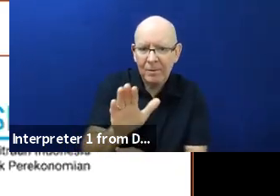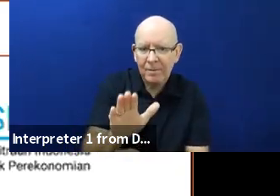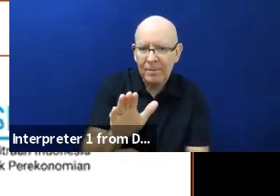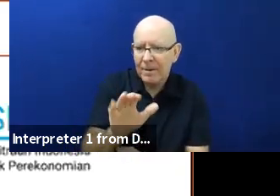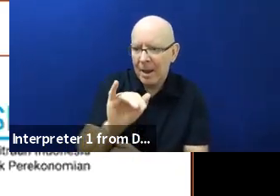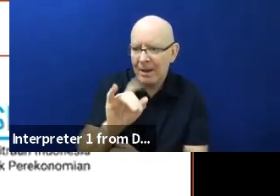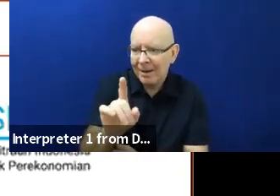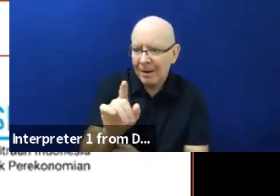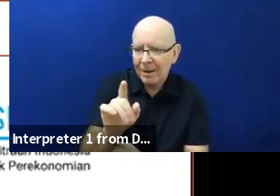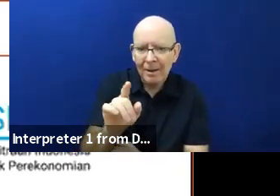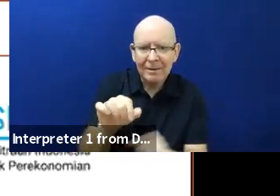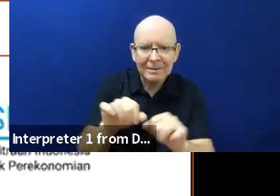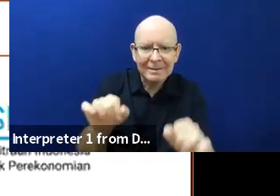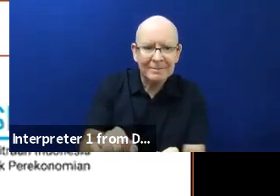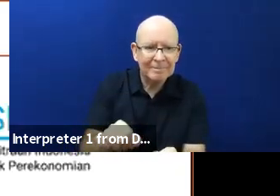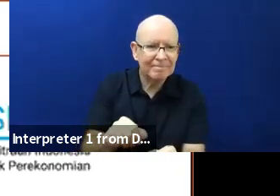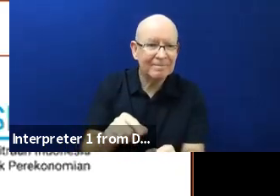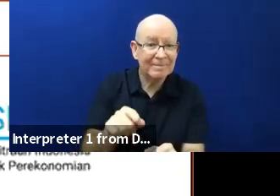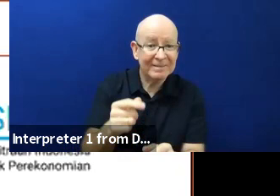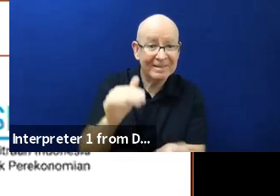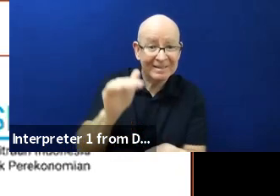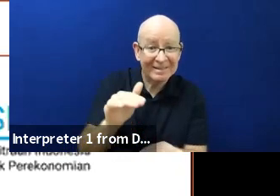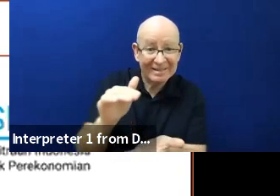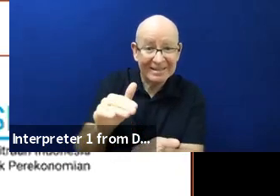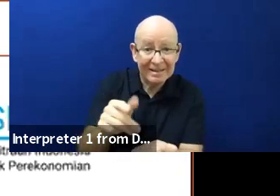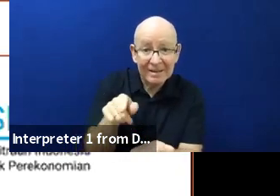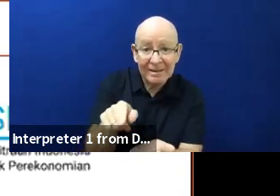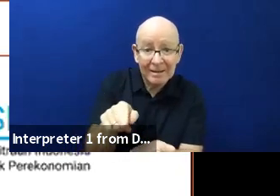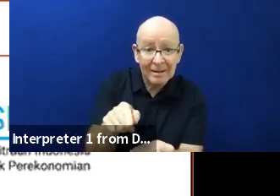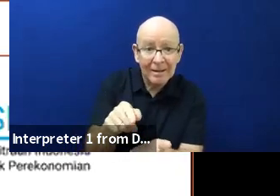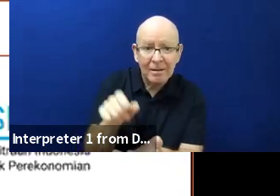been doing analysis on extra costs of living with disability using the standard of living